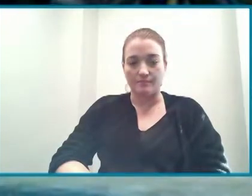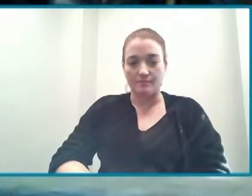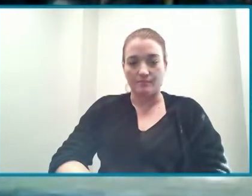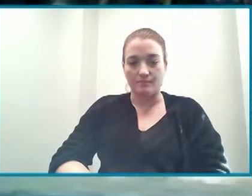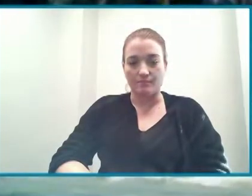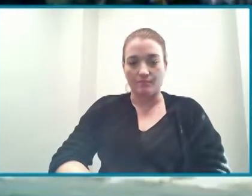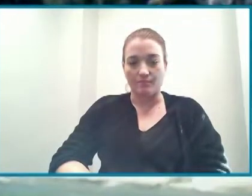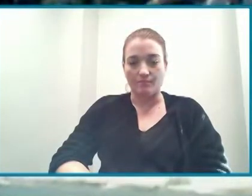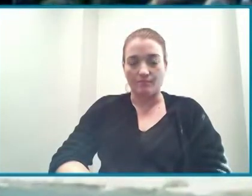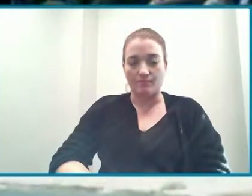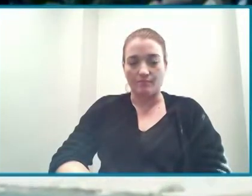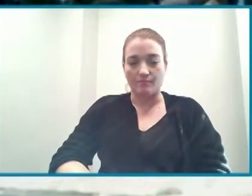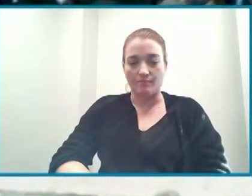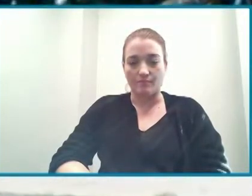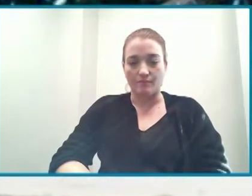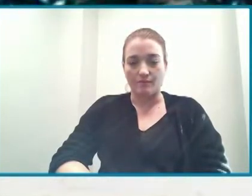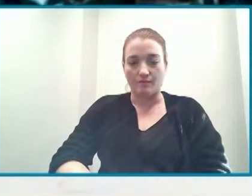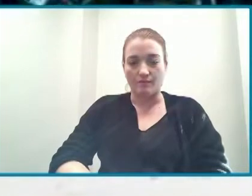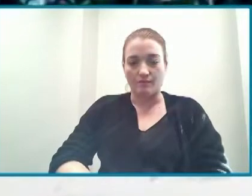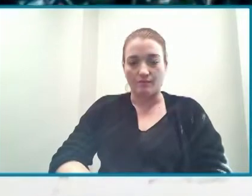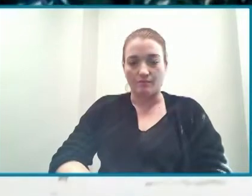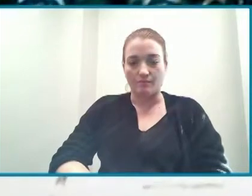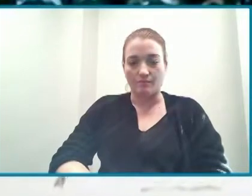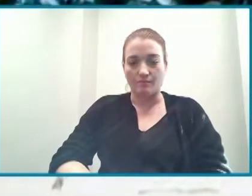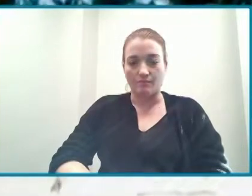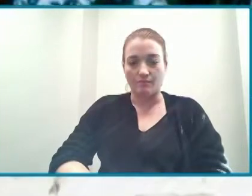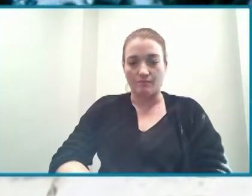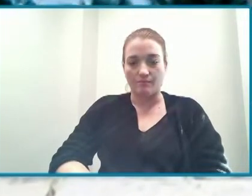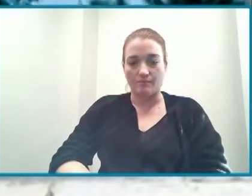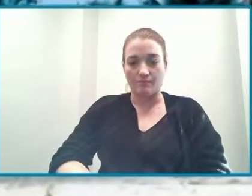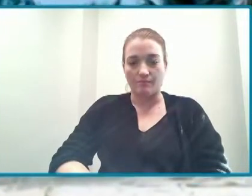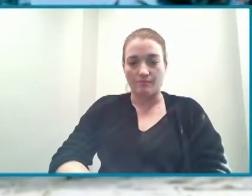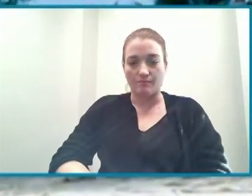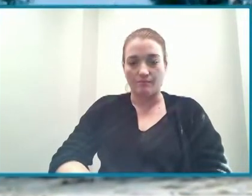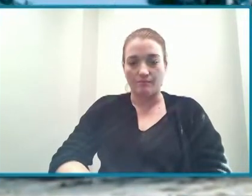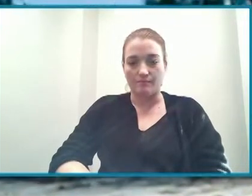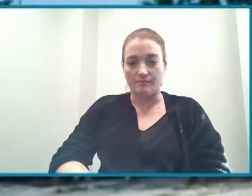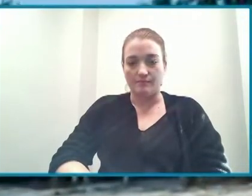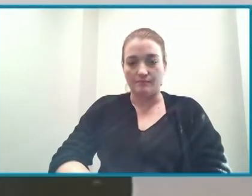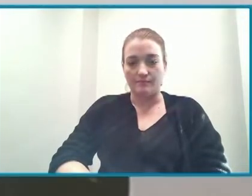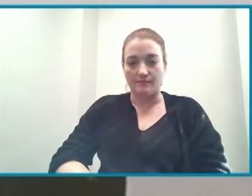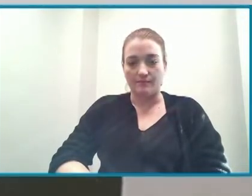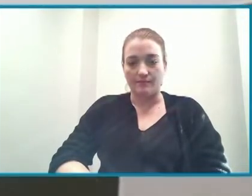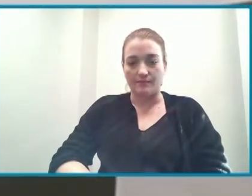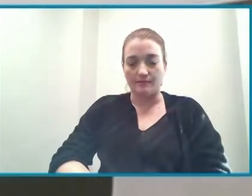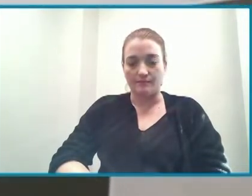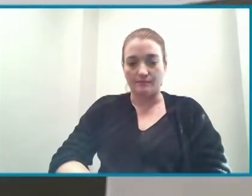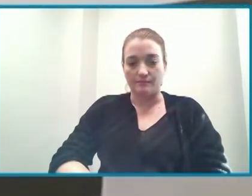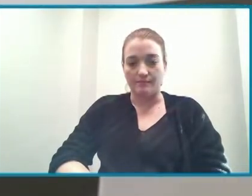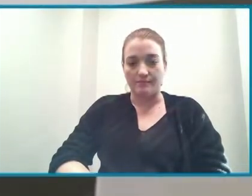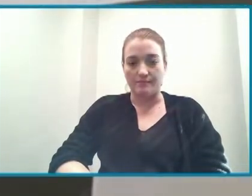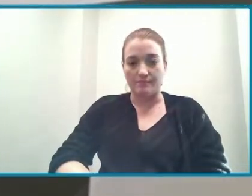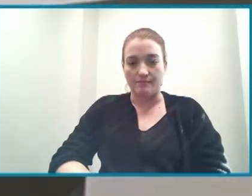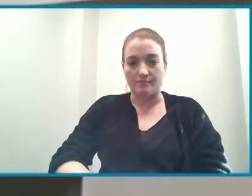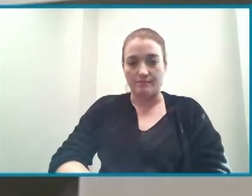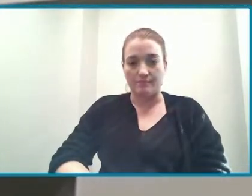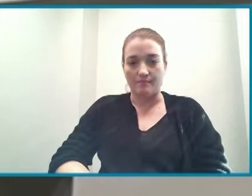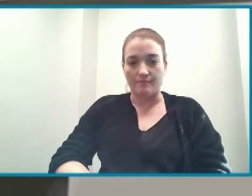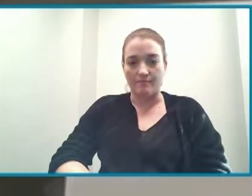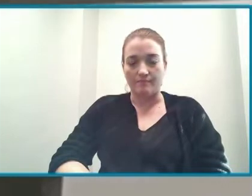after the Second World War, Micronesia was, uh, cross territories of the Pacific Islands, which, uh,